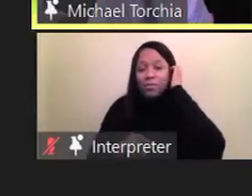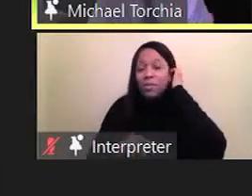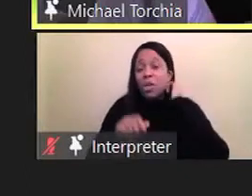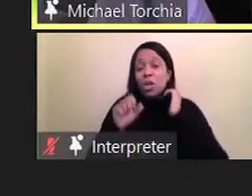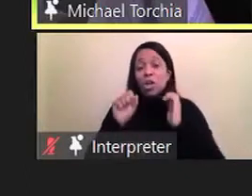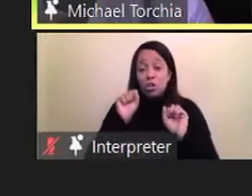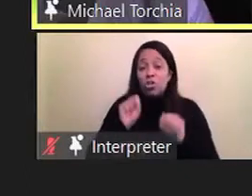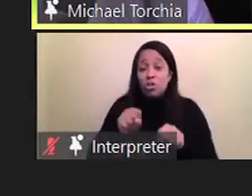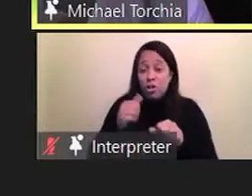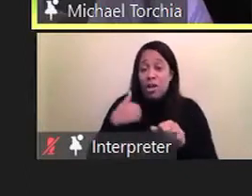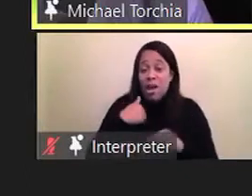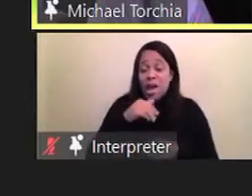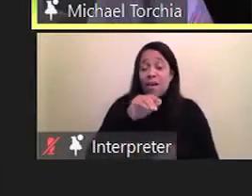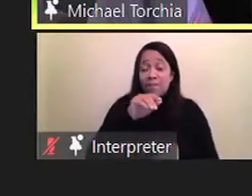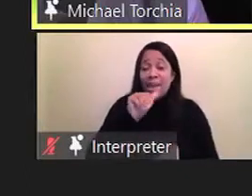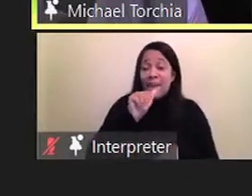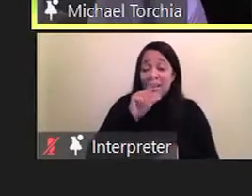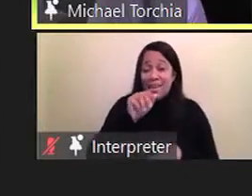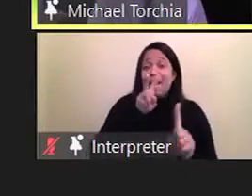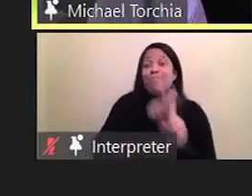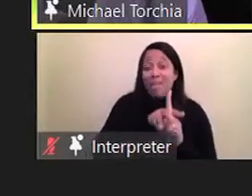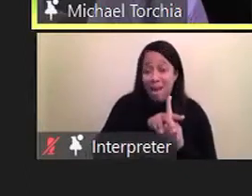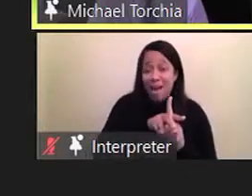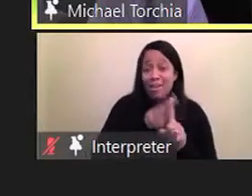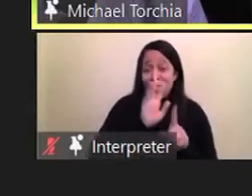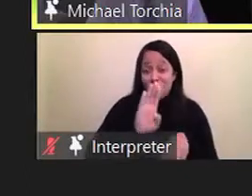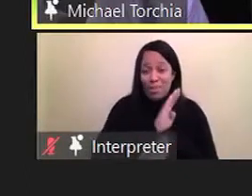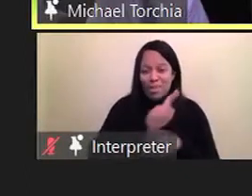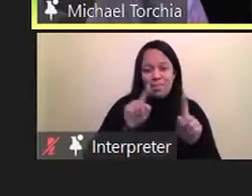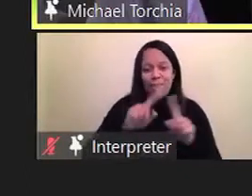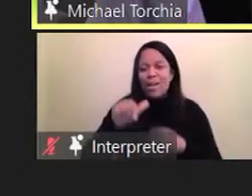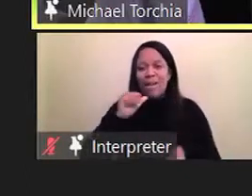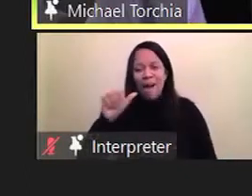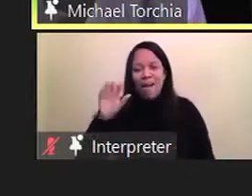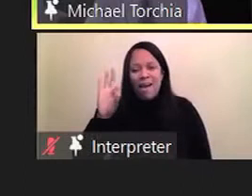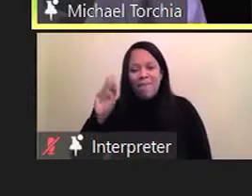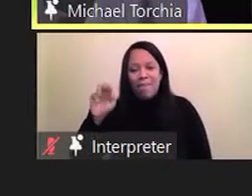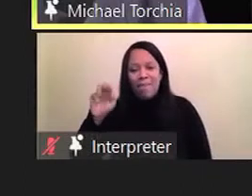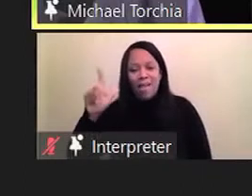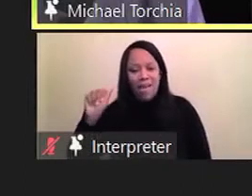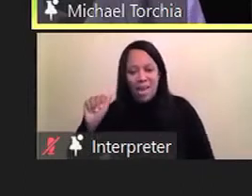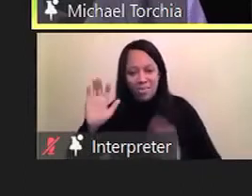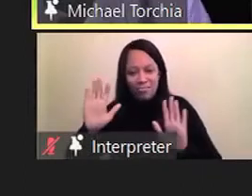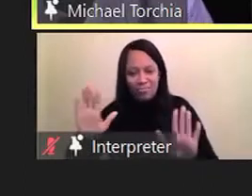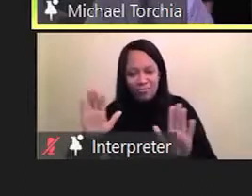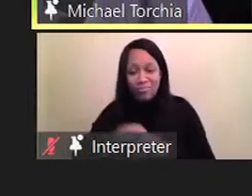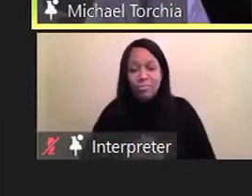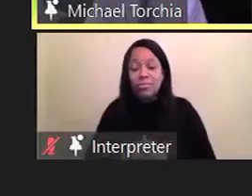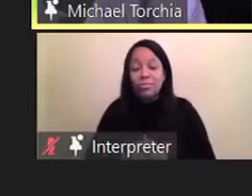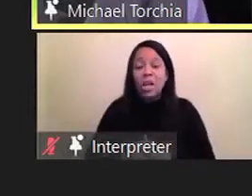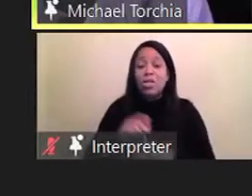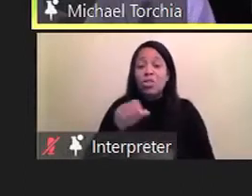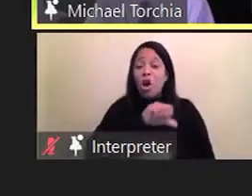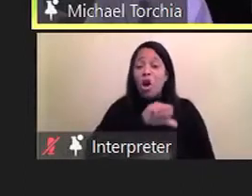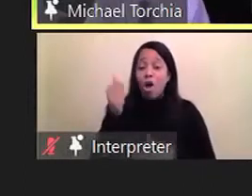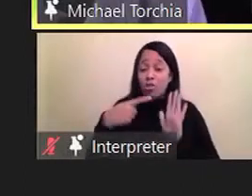apply to your business and not the FMLA. What about working from home? Employee says, I'd like to work from home.